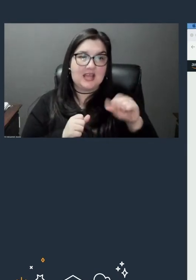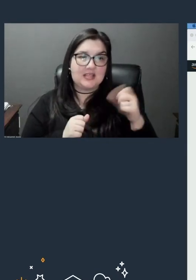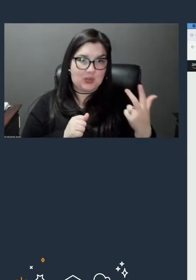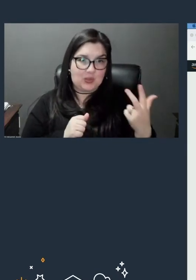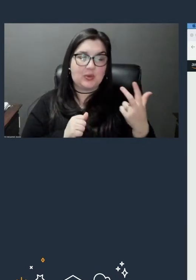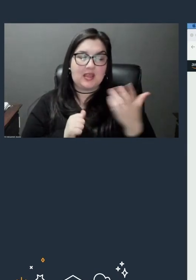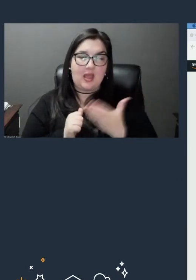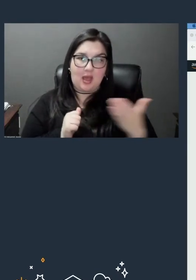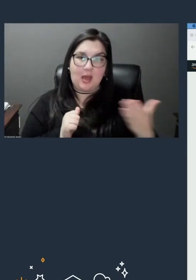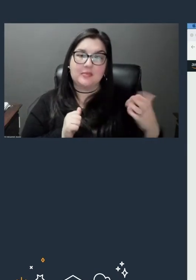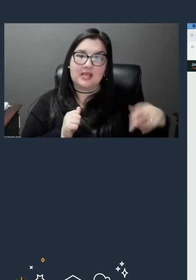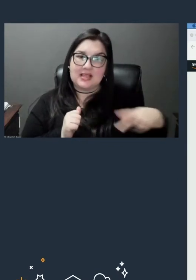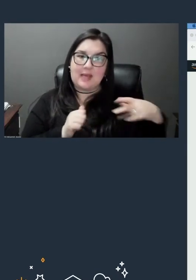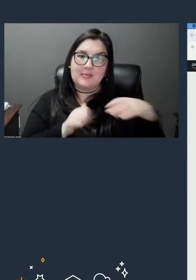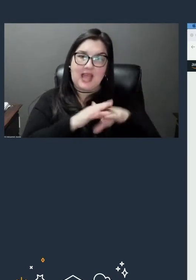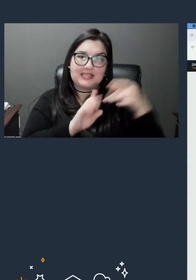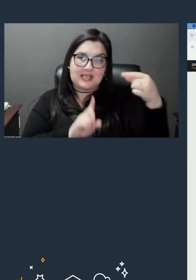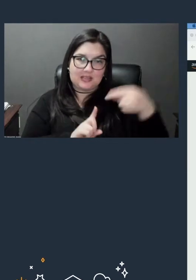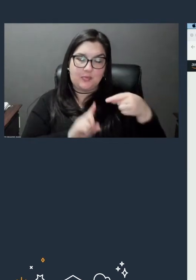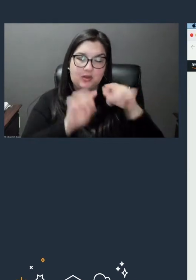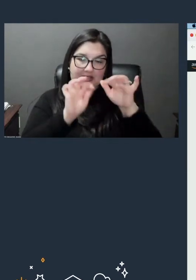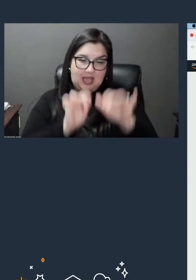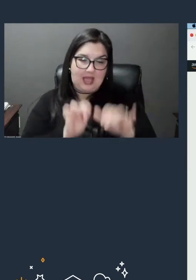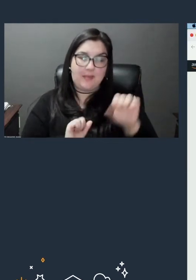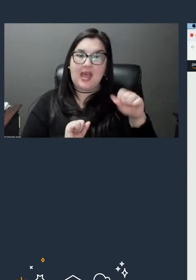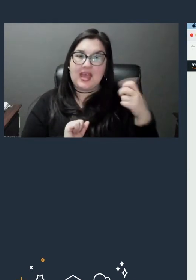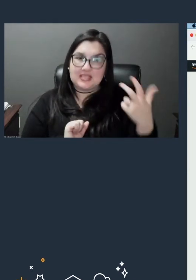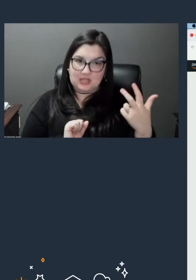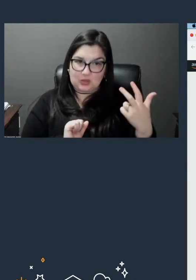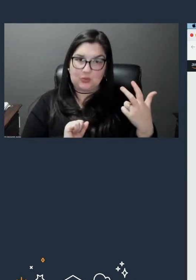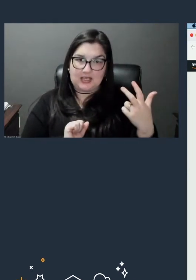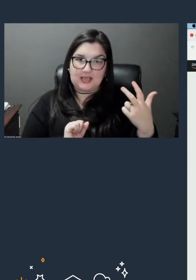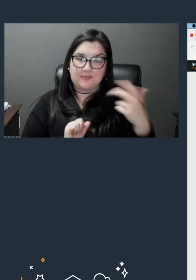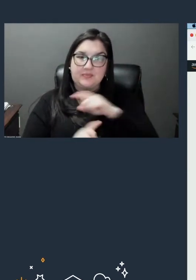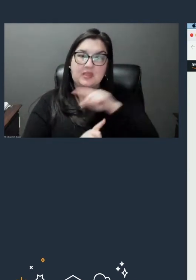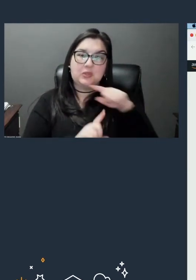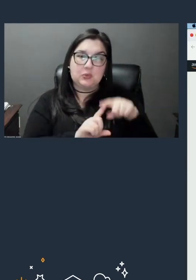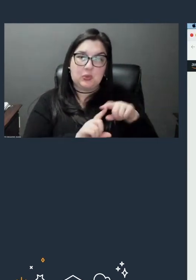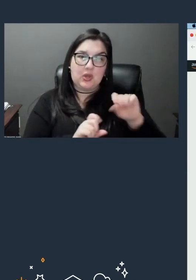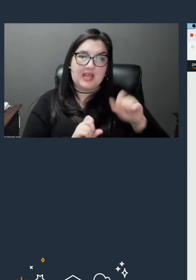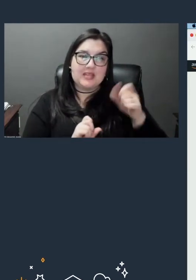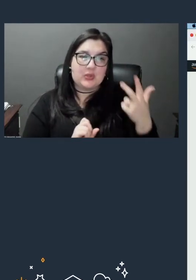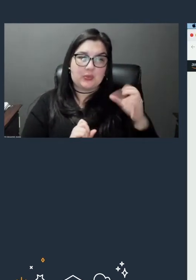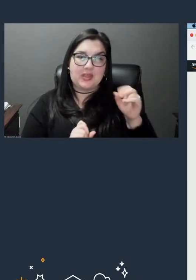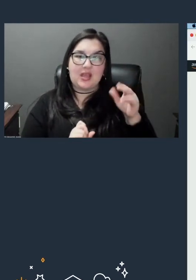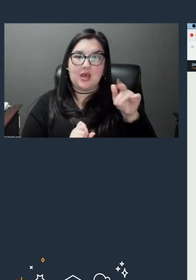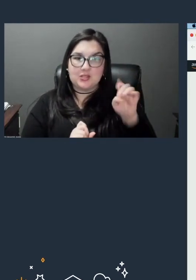So to get started, I'm gonna type in S3 to go into my S3 console. Select S3.